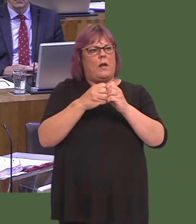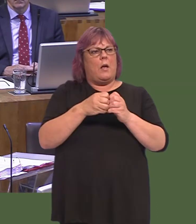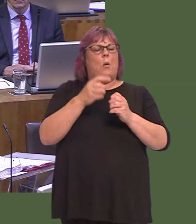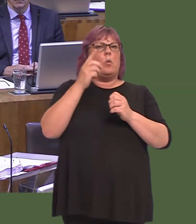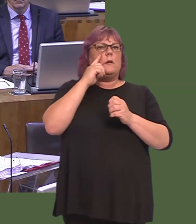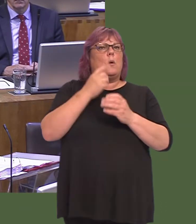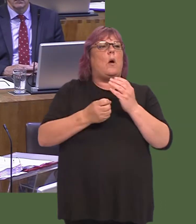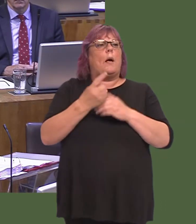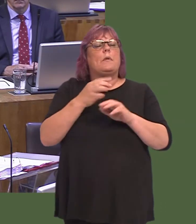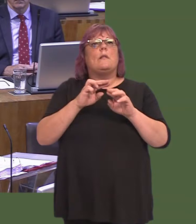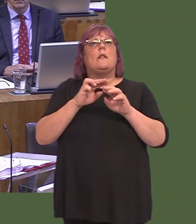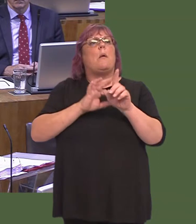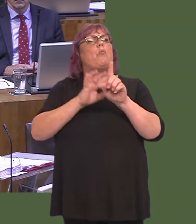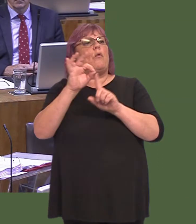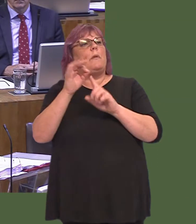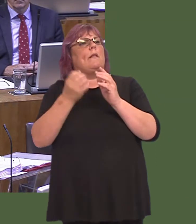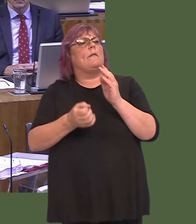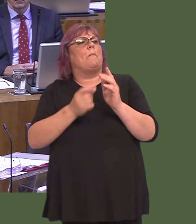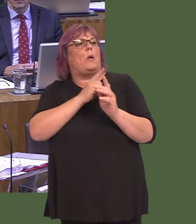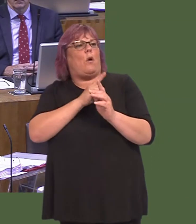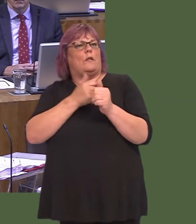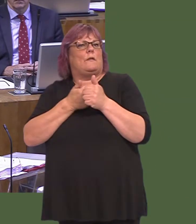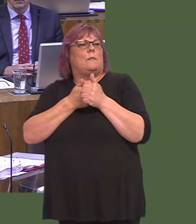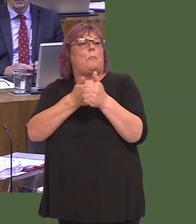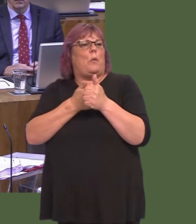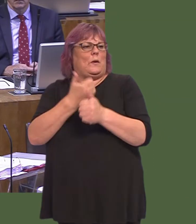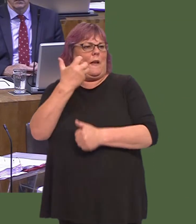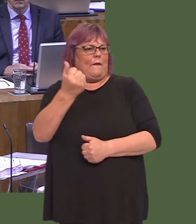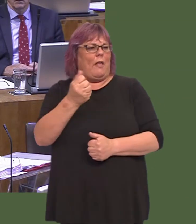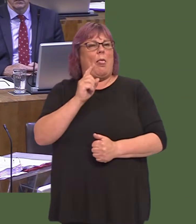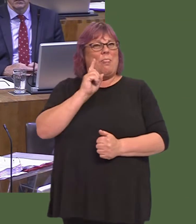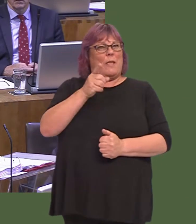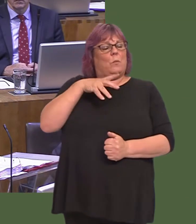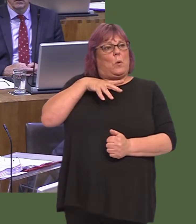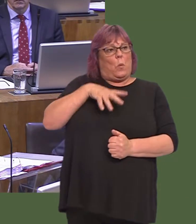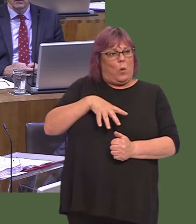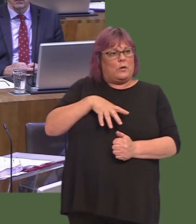focused action and support, and that is the model that we plan to use in ensuring that